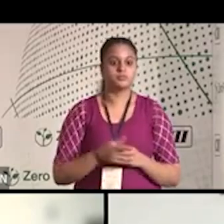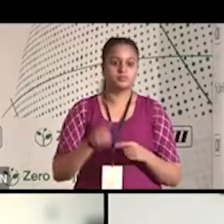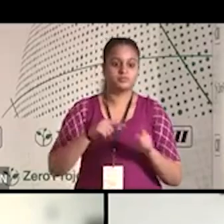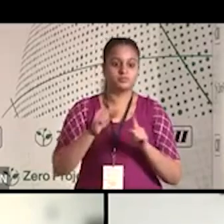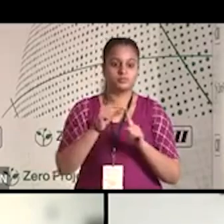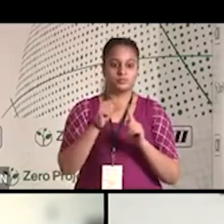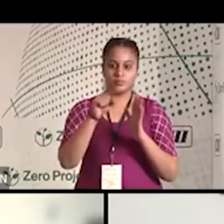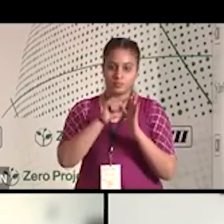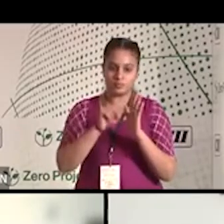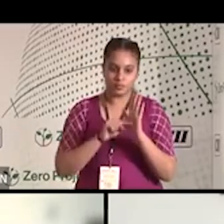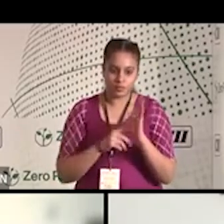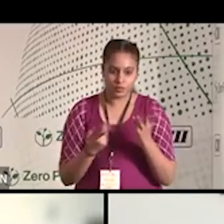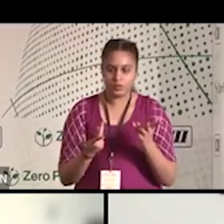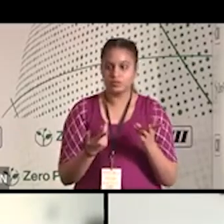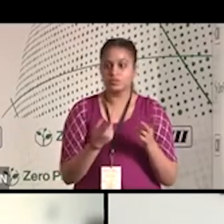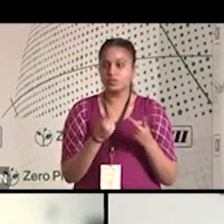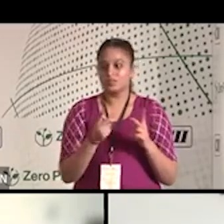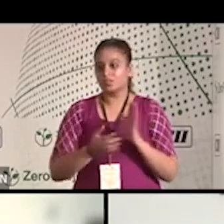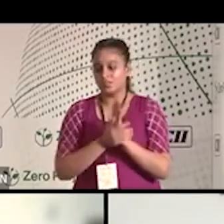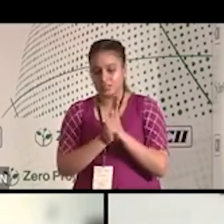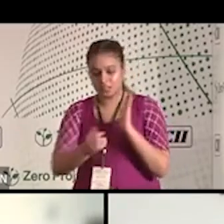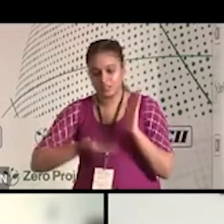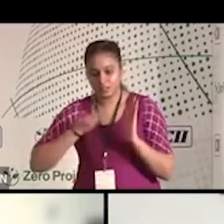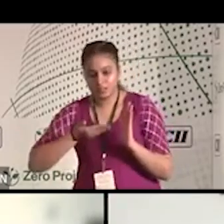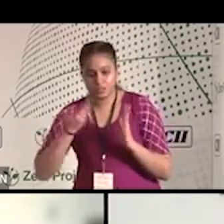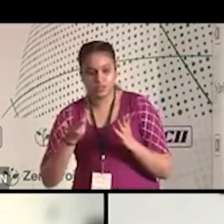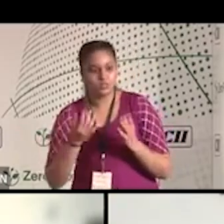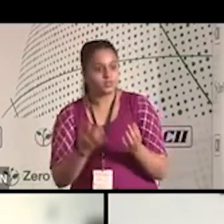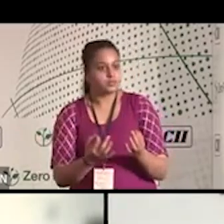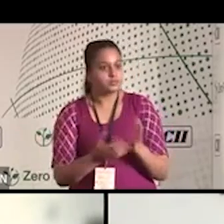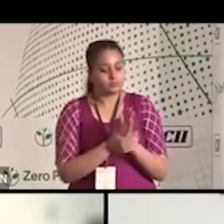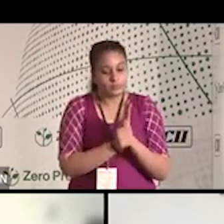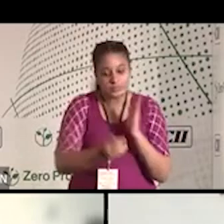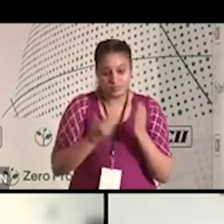around vocational training, inclusive education, inclusive employment,